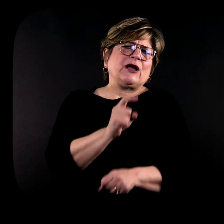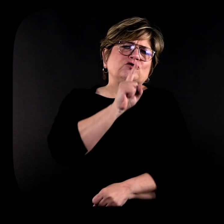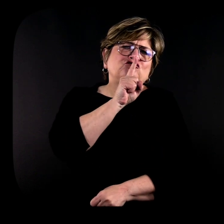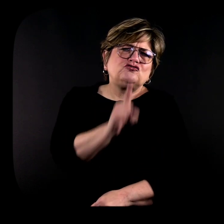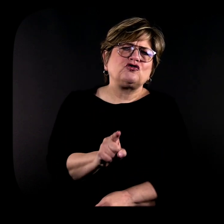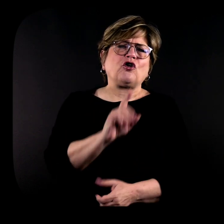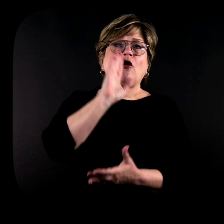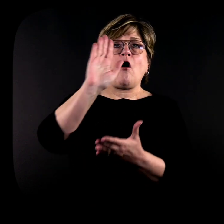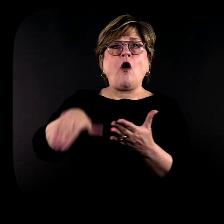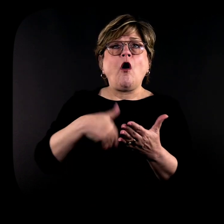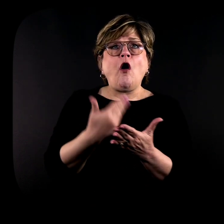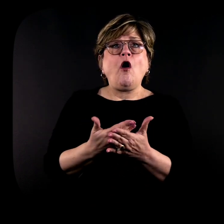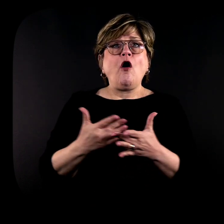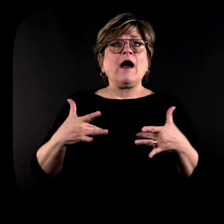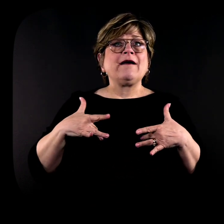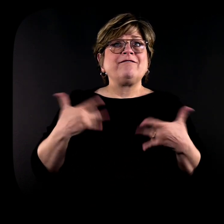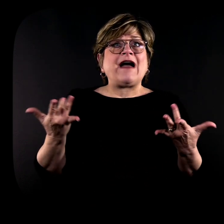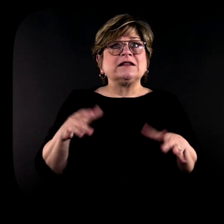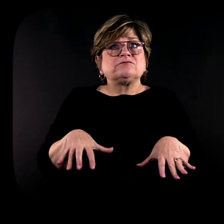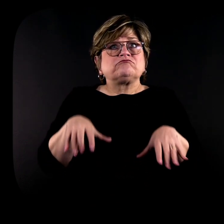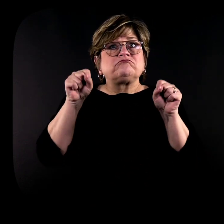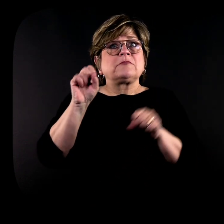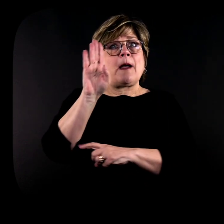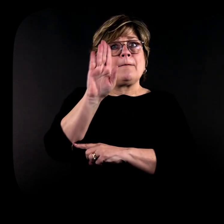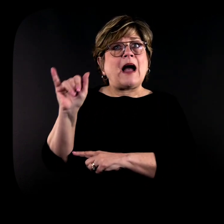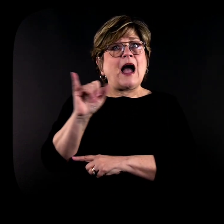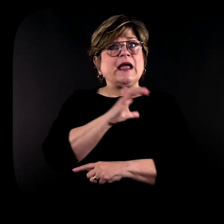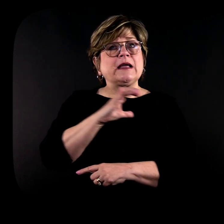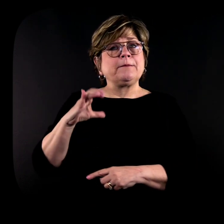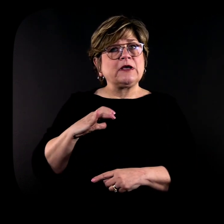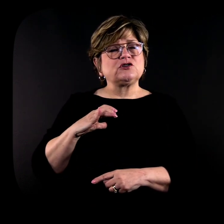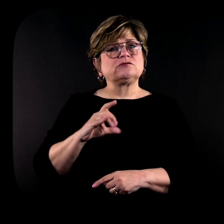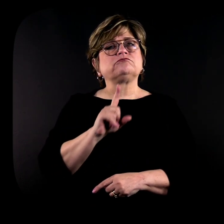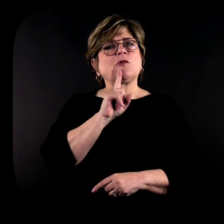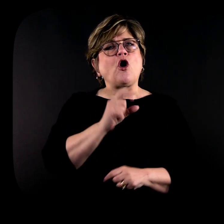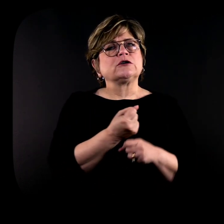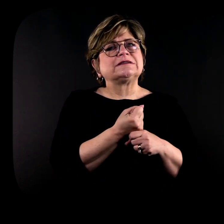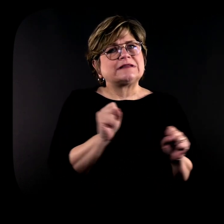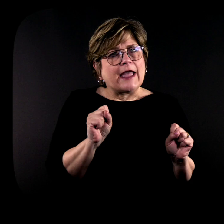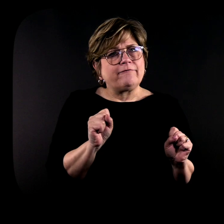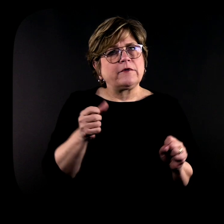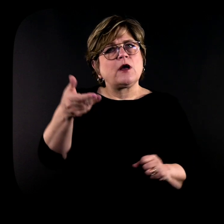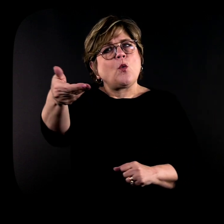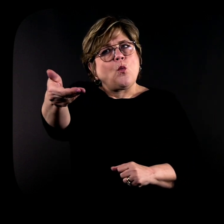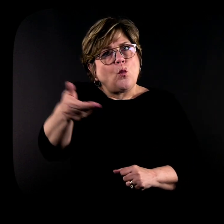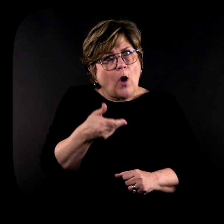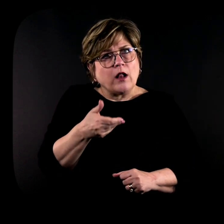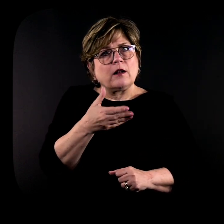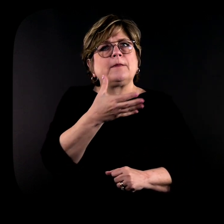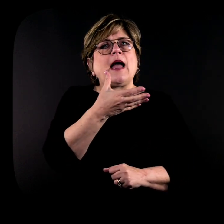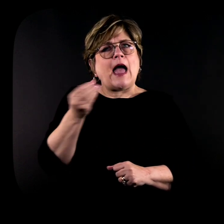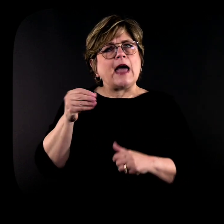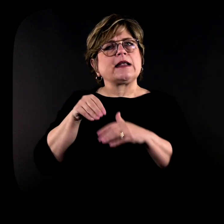We work to make sure all events hosted by the Commission are safe, welcoming,